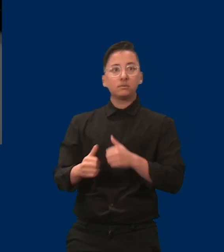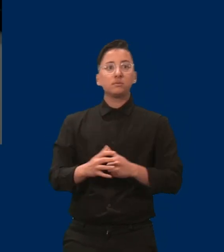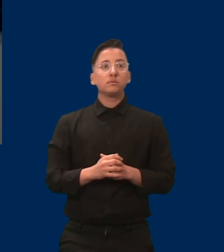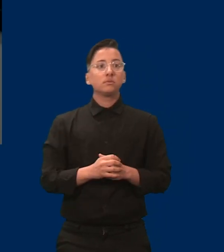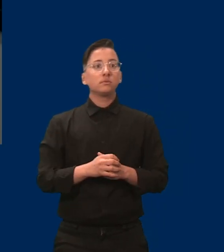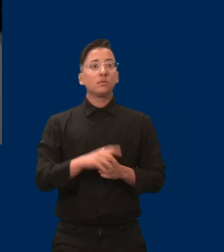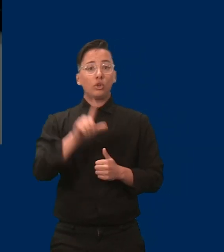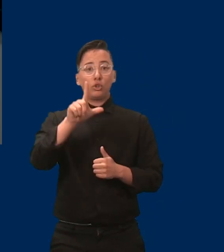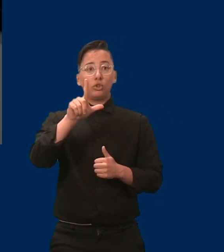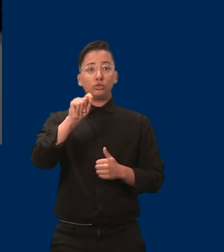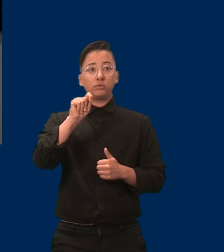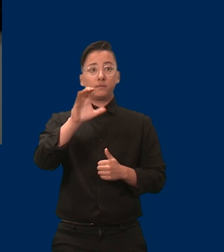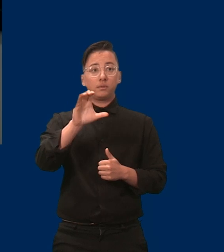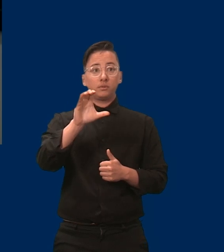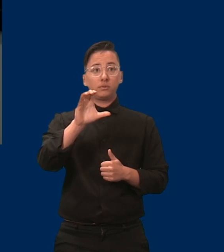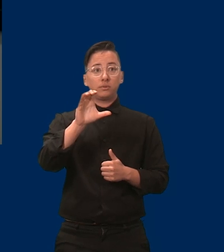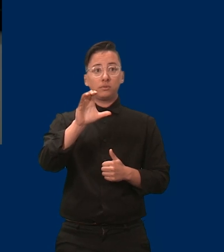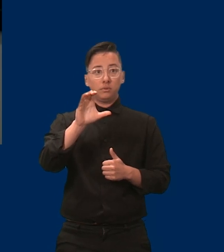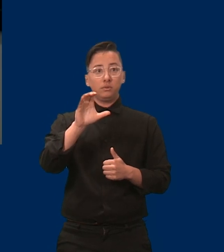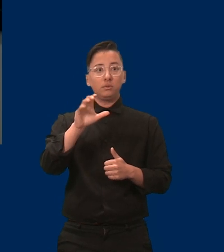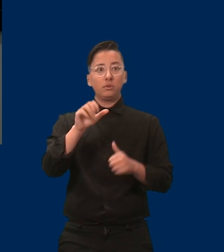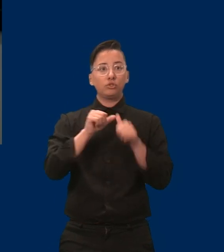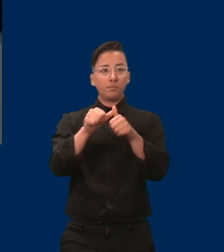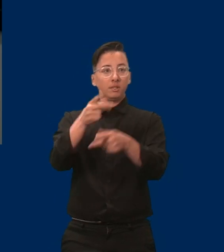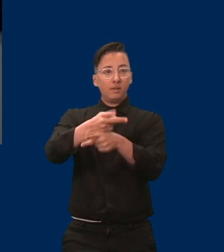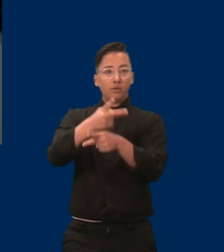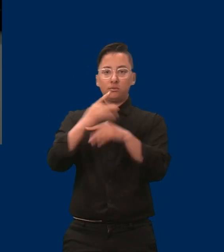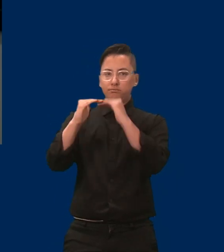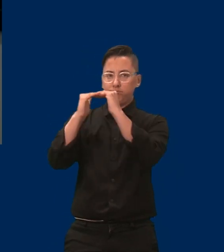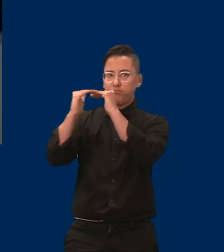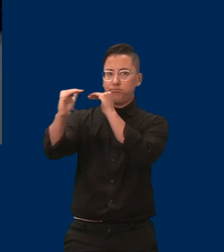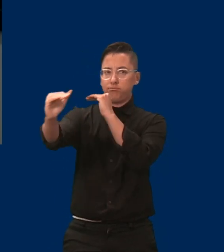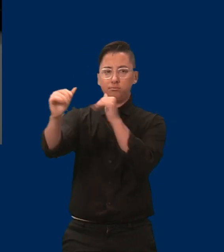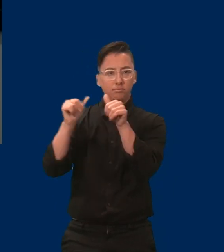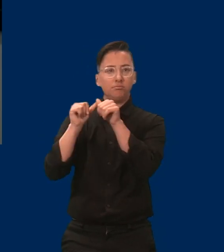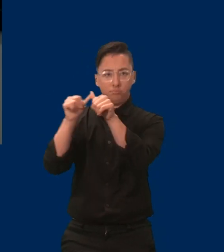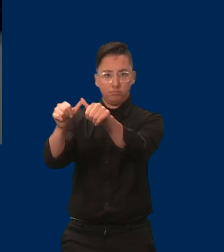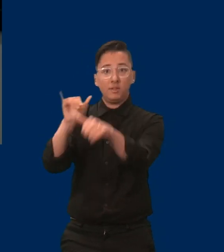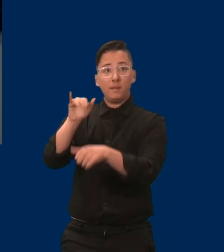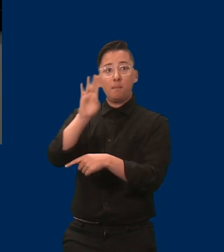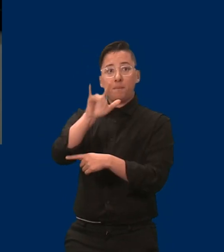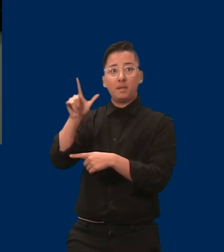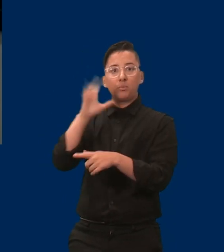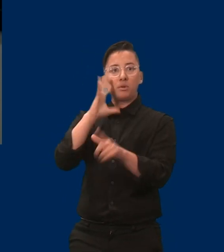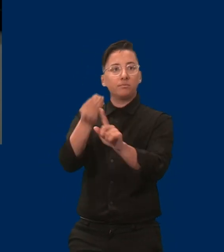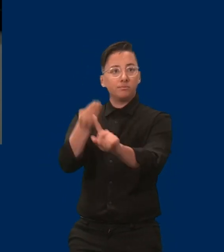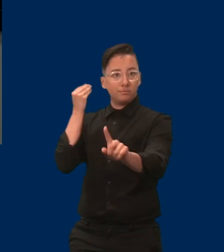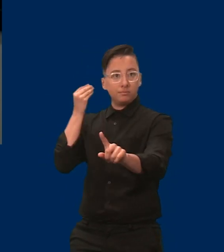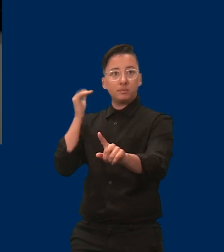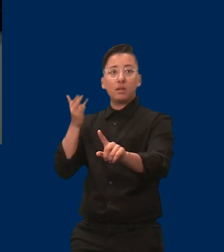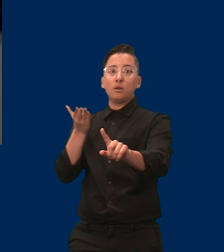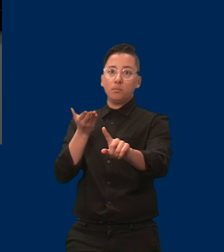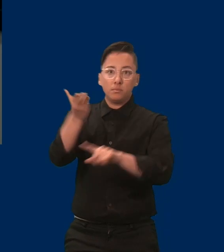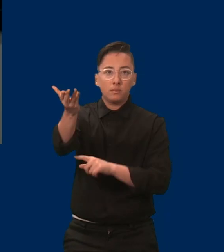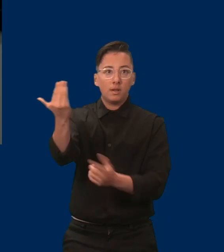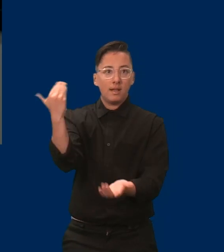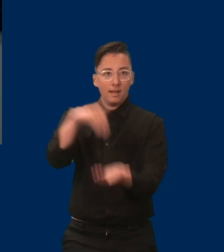we pull that bill back off the table, reintroduce it first thing, first day, and try to get some fast tracking done